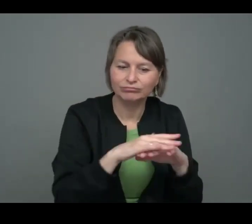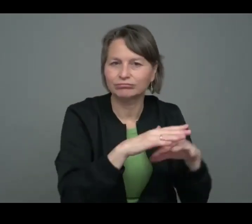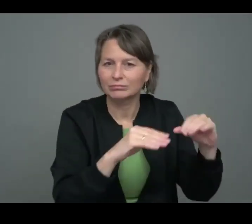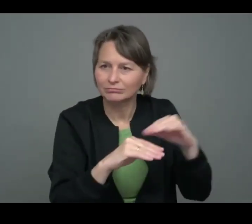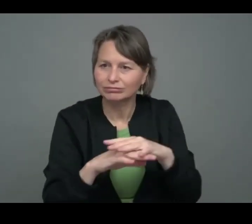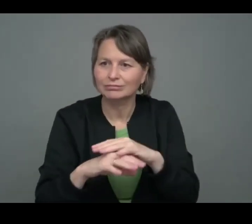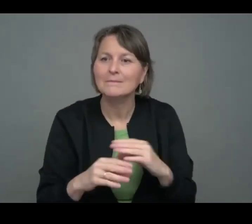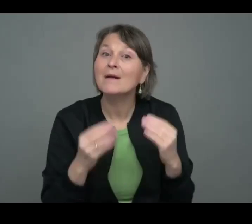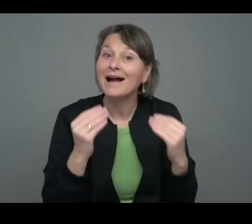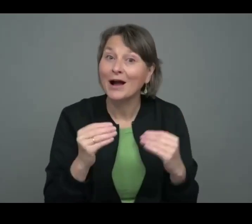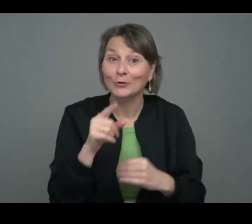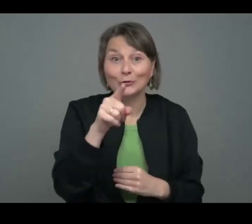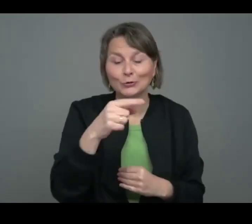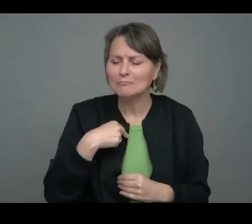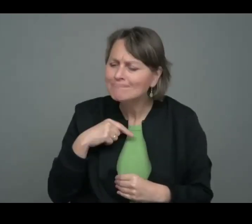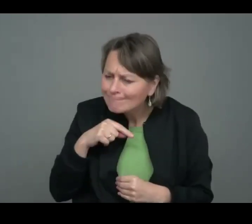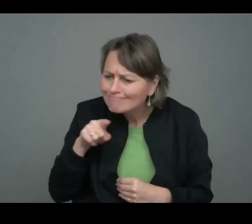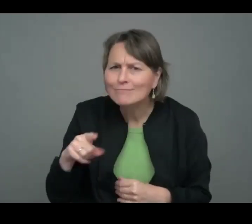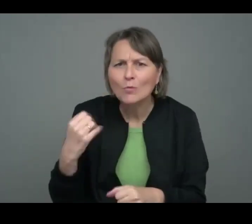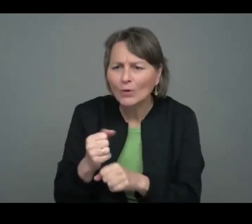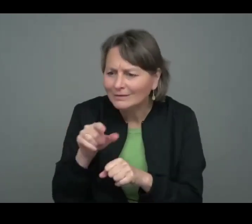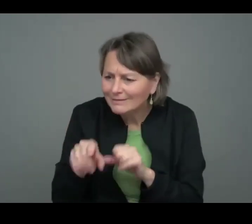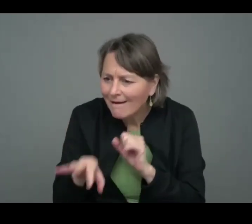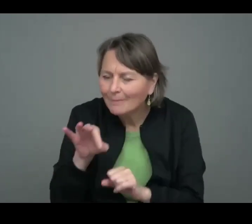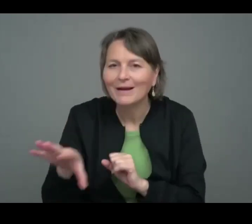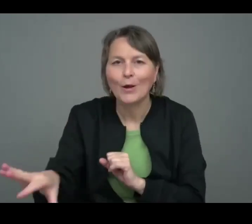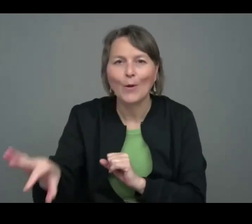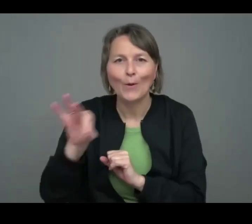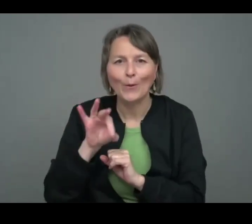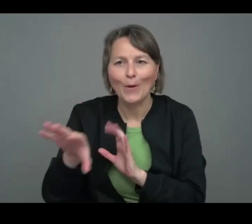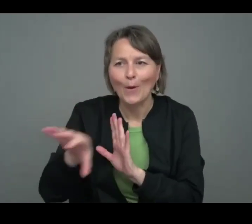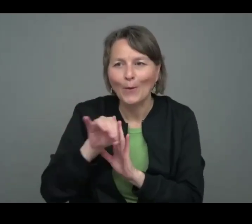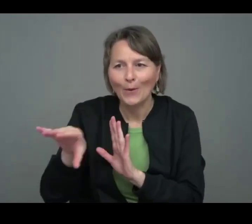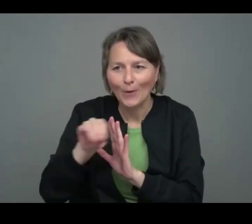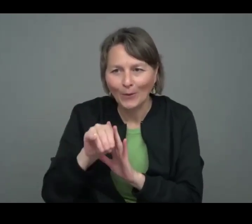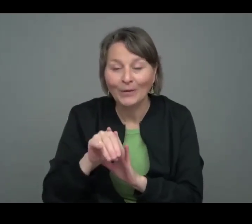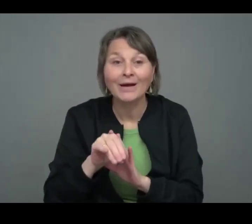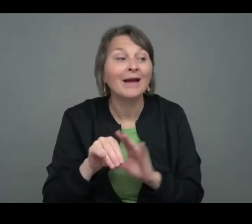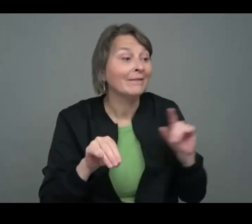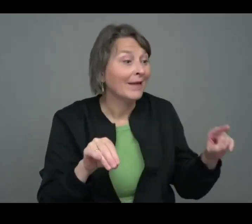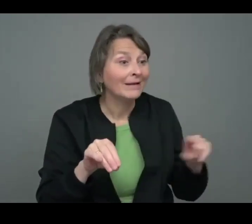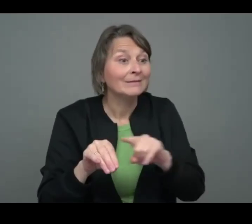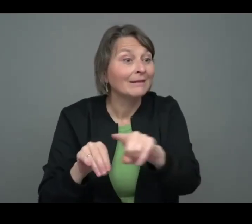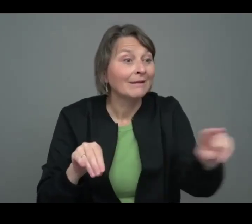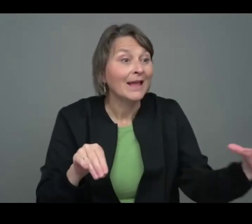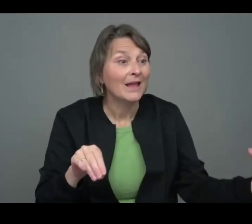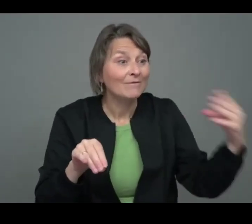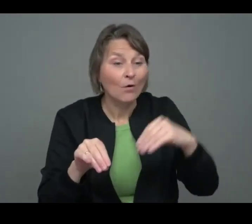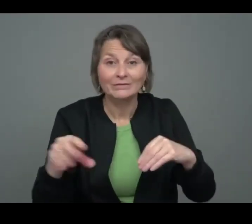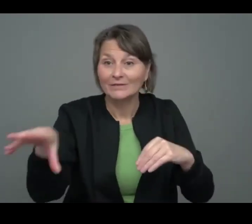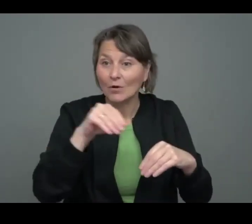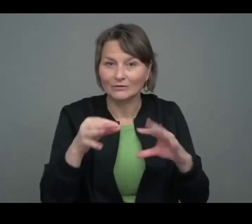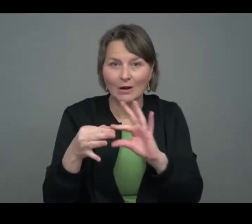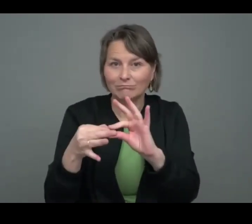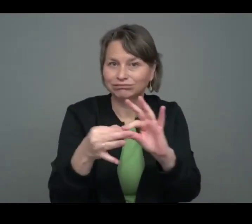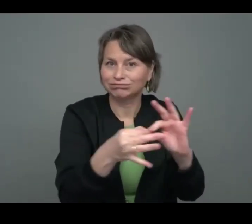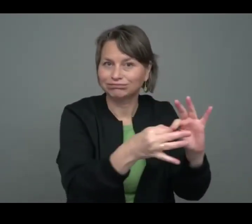impossible to see them as separate worlds or fields. So draw from practice. If you are a